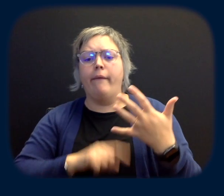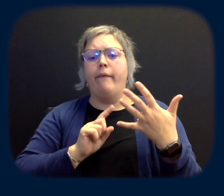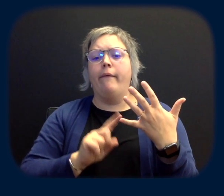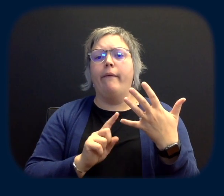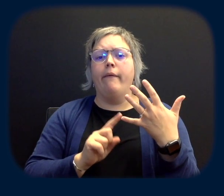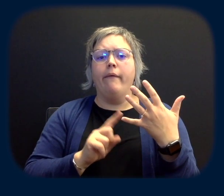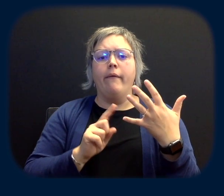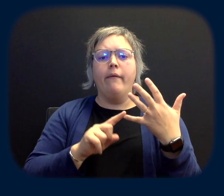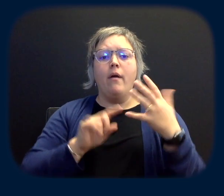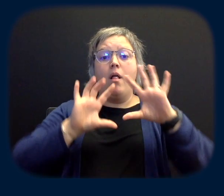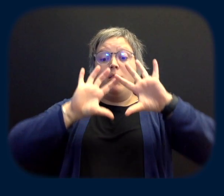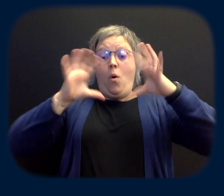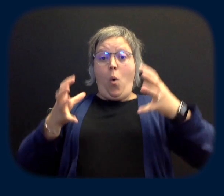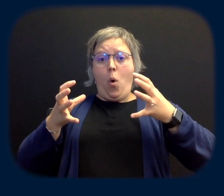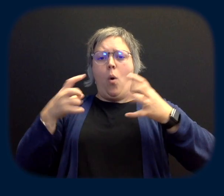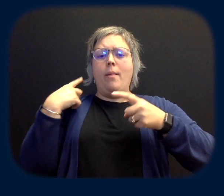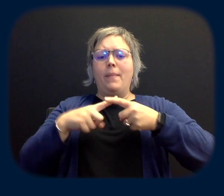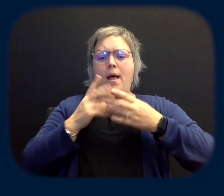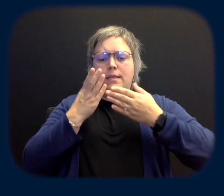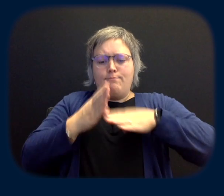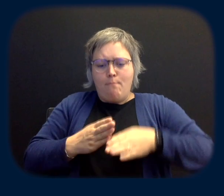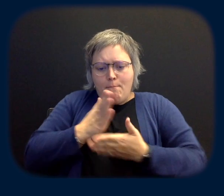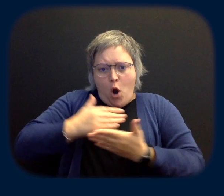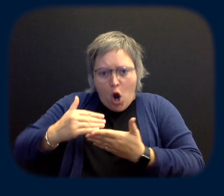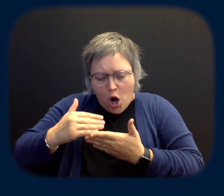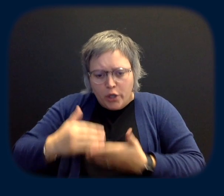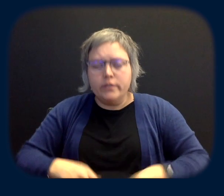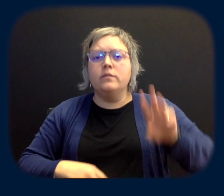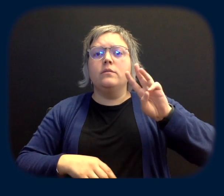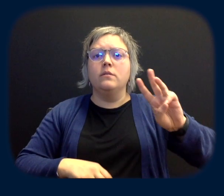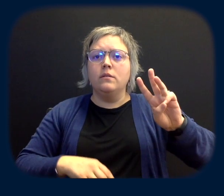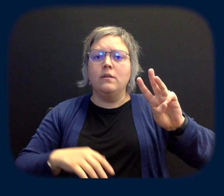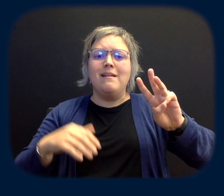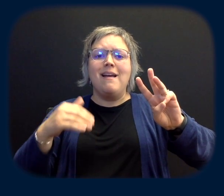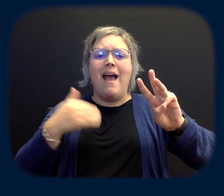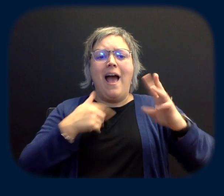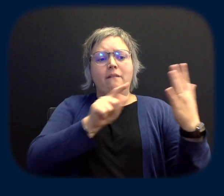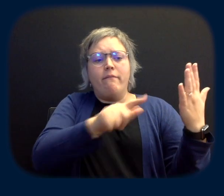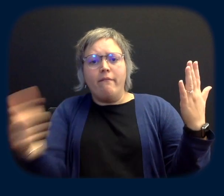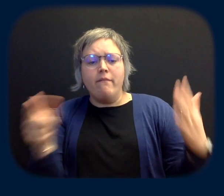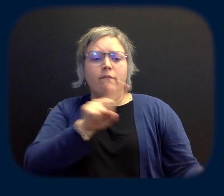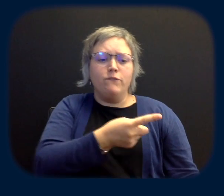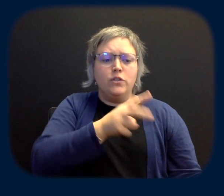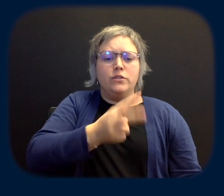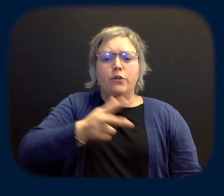that make up the whole or the whole and broke it down into its parts. We sequence things every